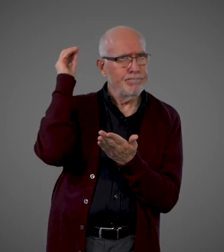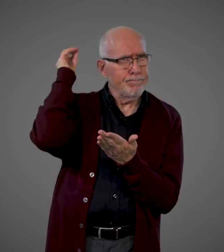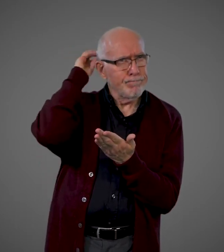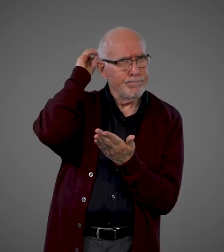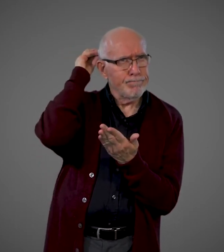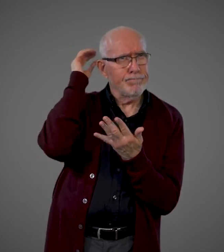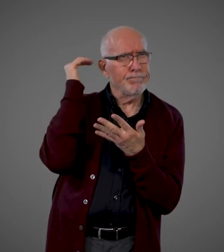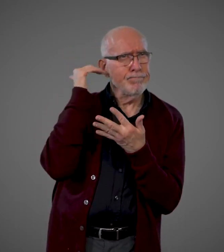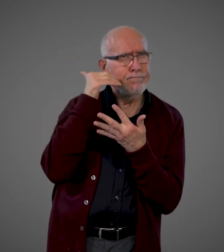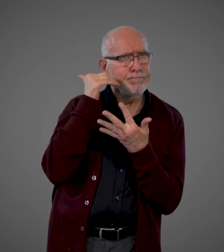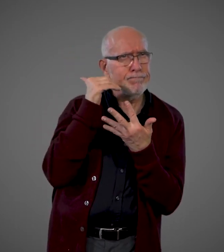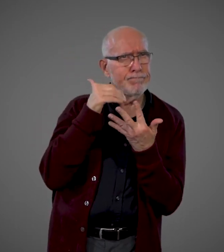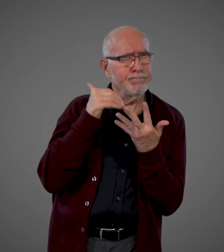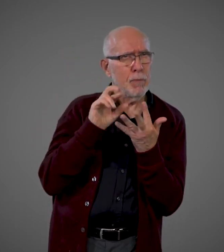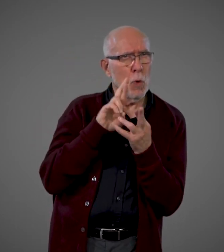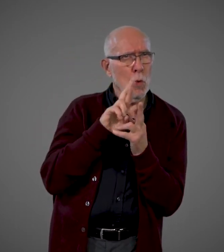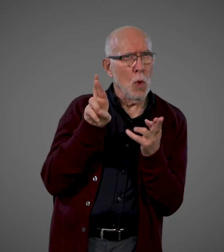of the following things to tell the doctor -